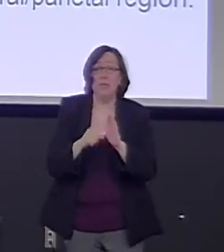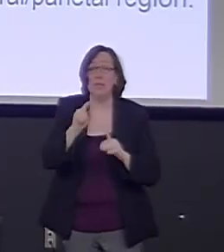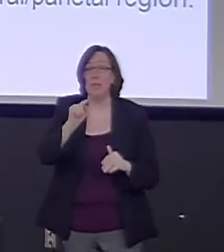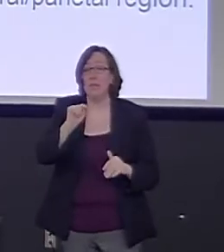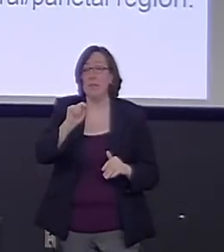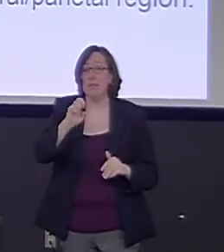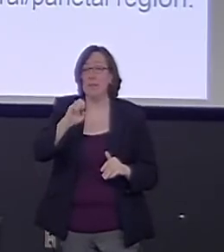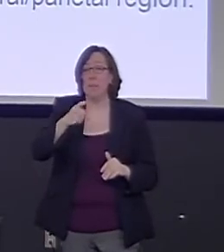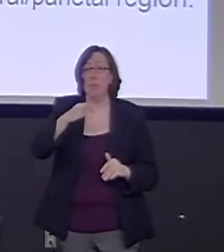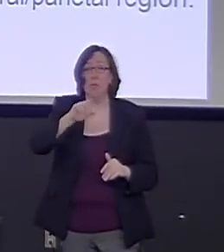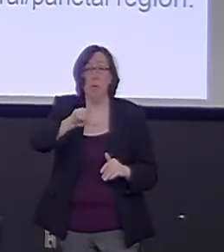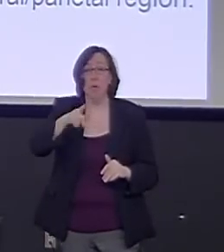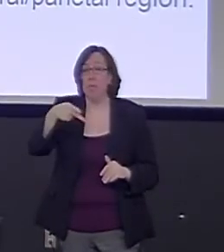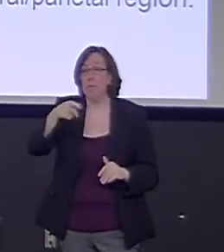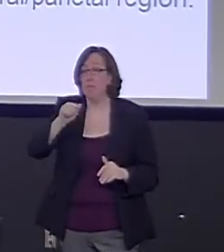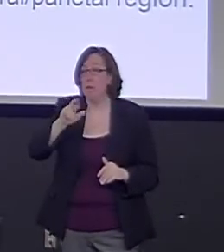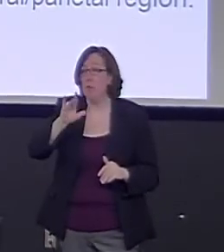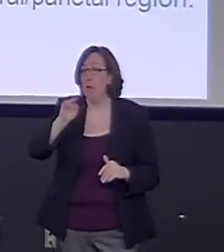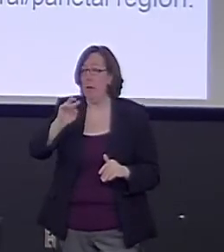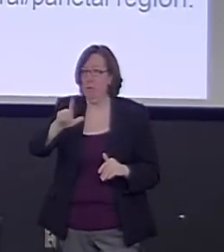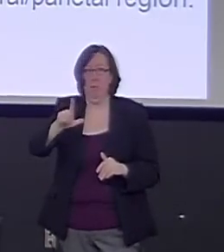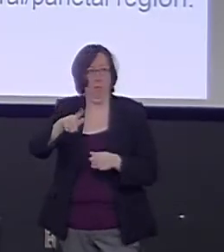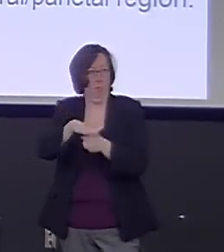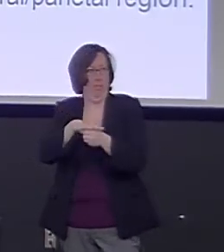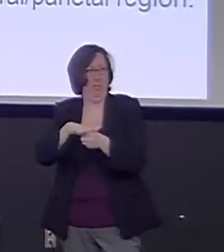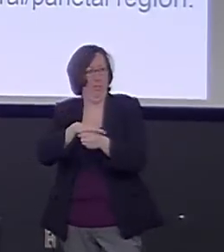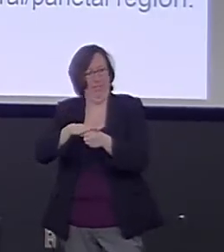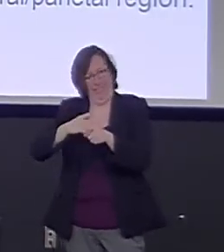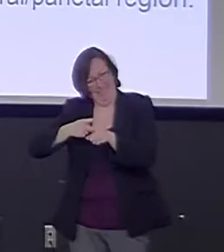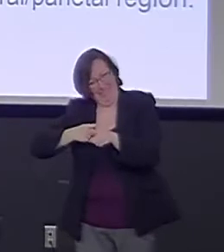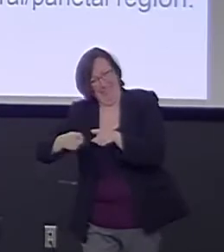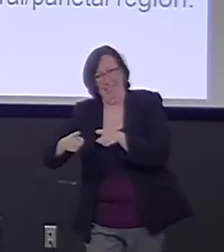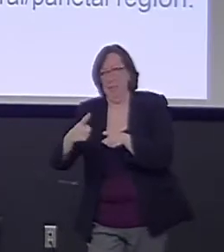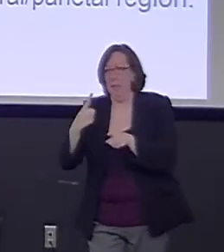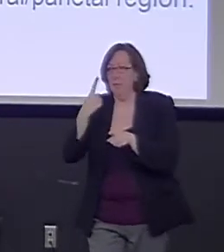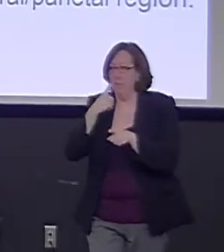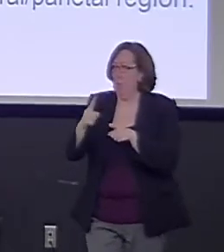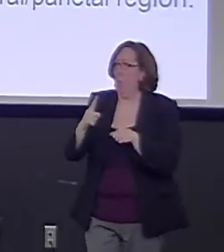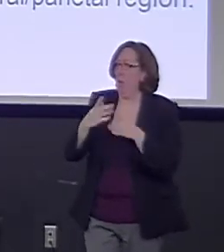are specialized for this interaction between two individuals